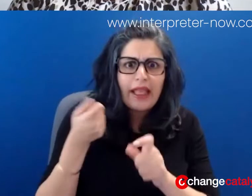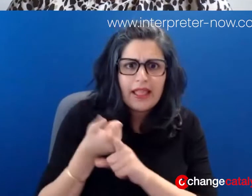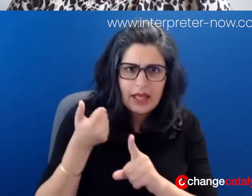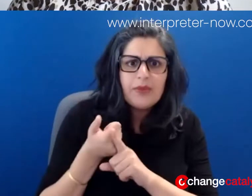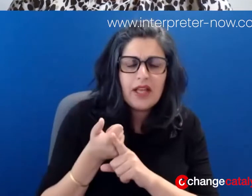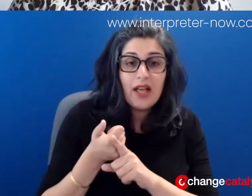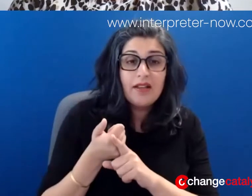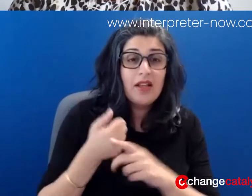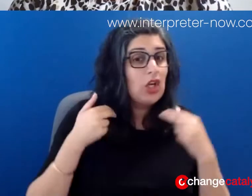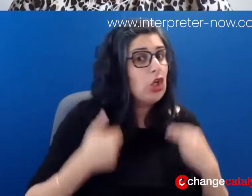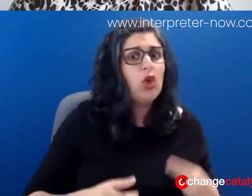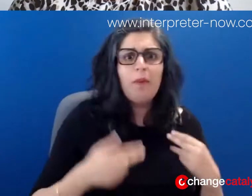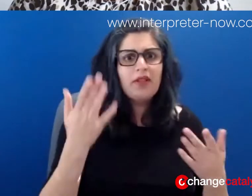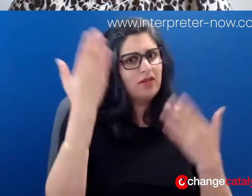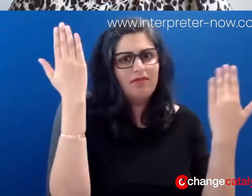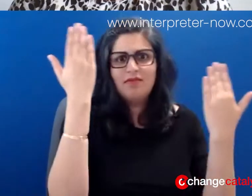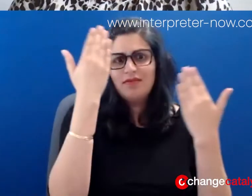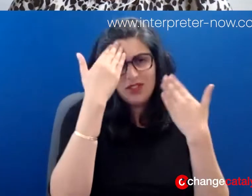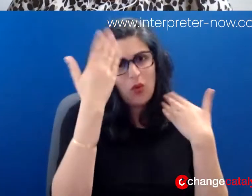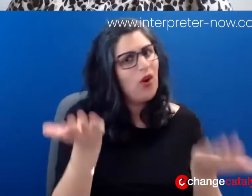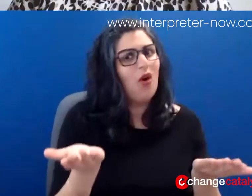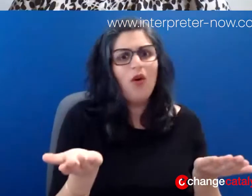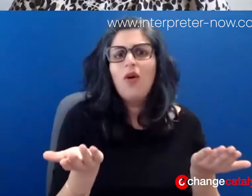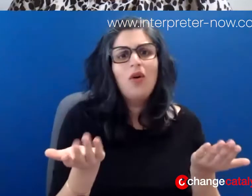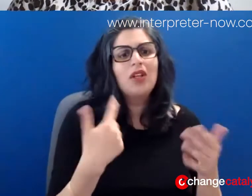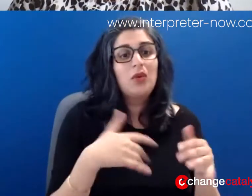They're critically important because if we stay in this state of watching the news and